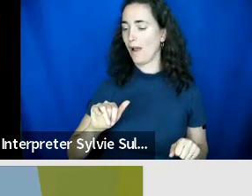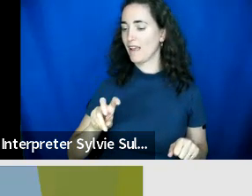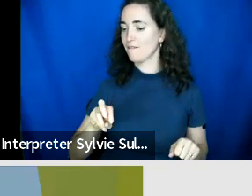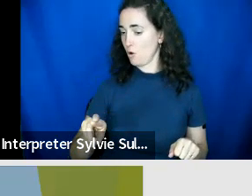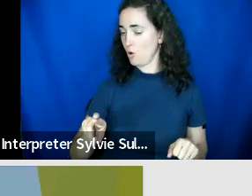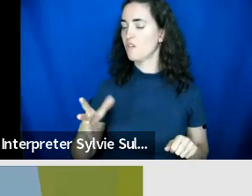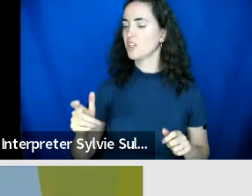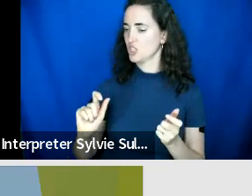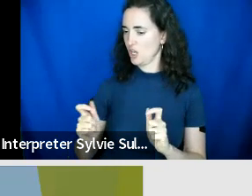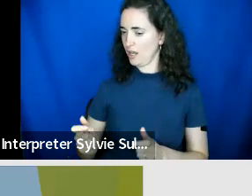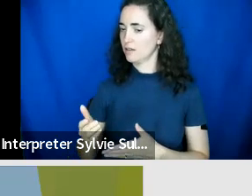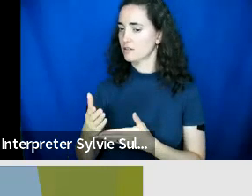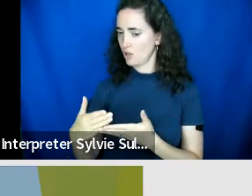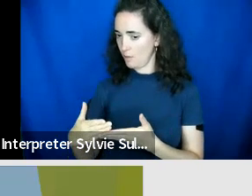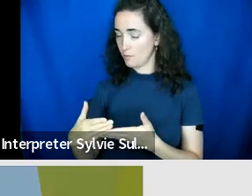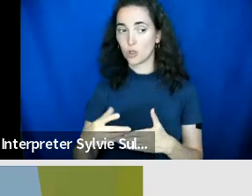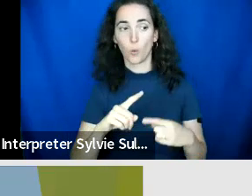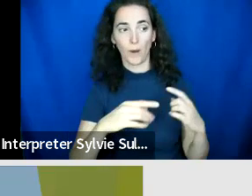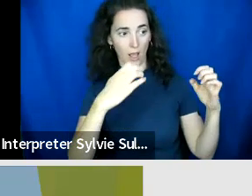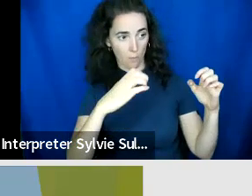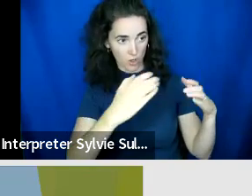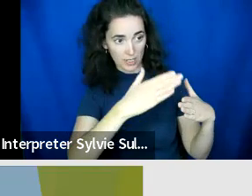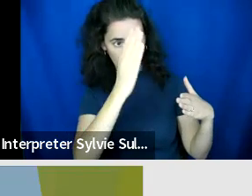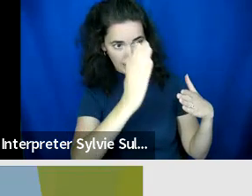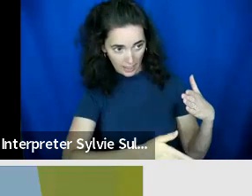waivers that will be in place even after the public health emergency ends.